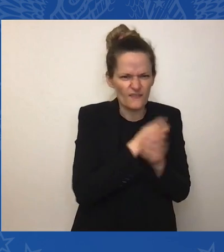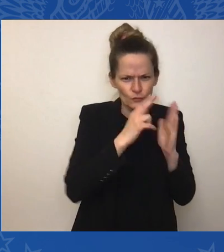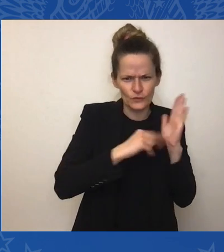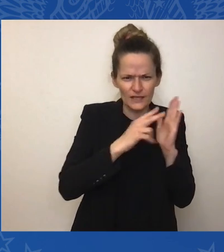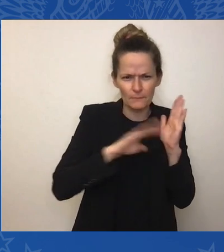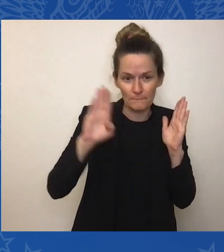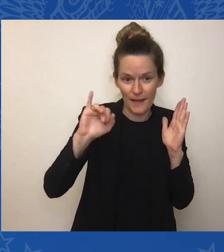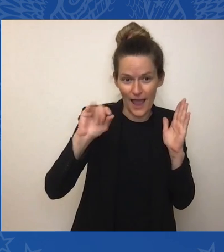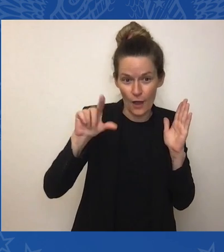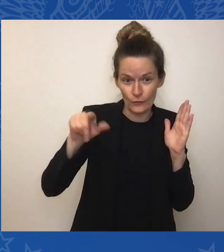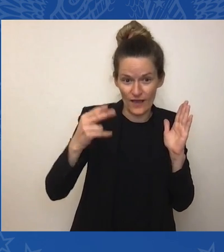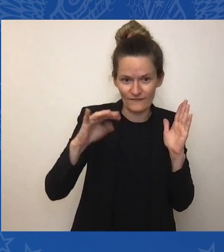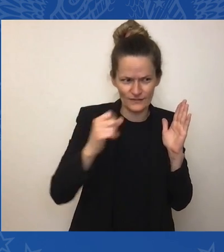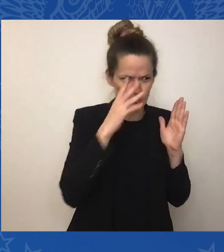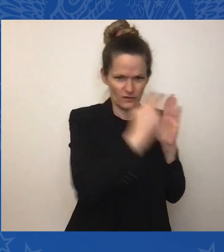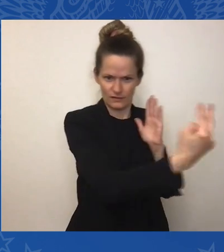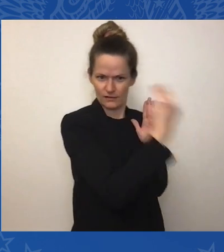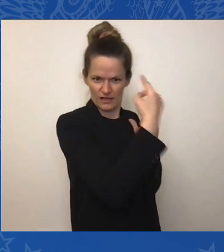But for all the uncertainty in the world,